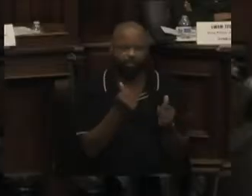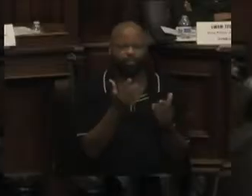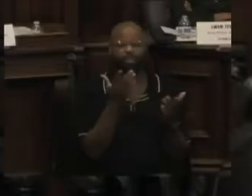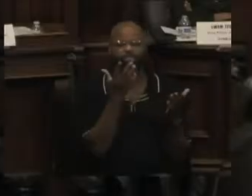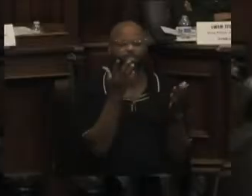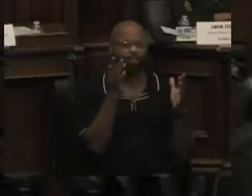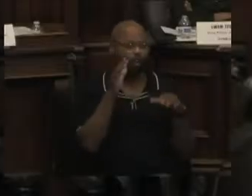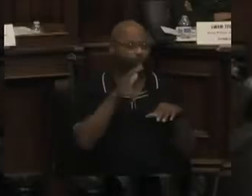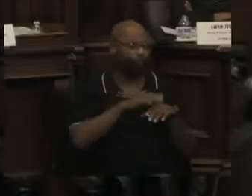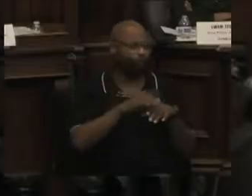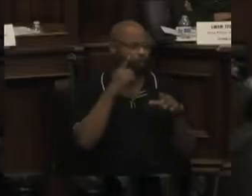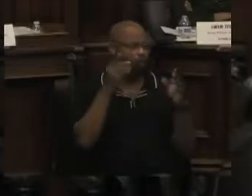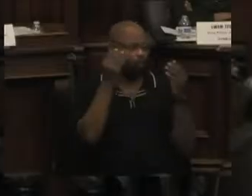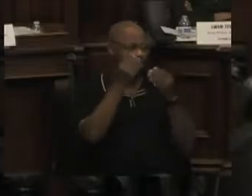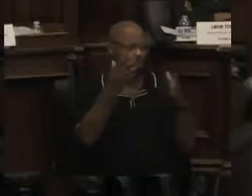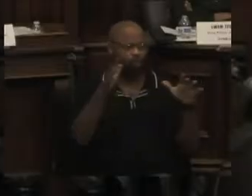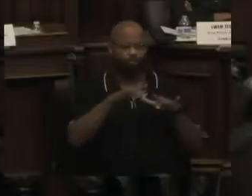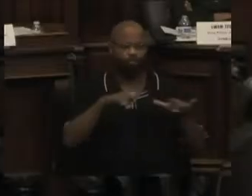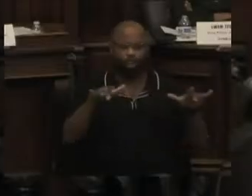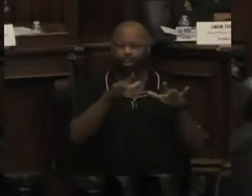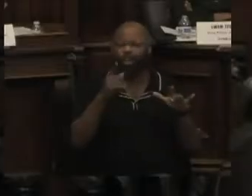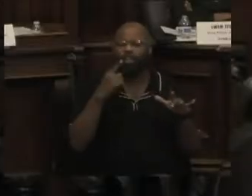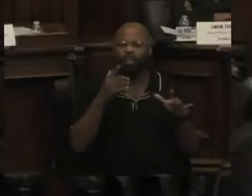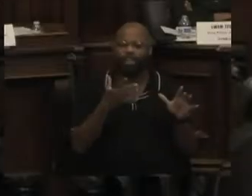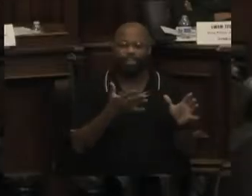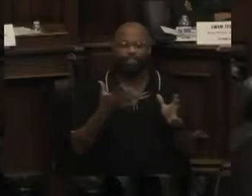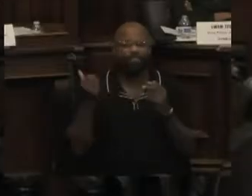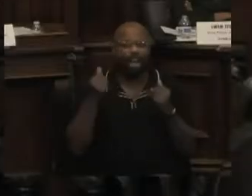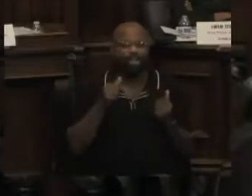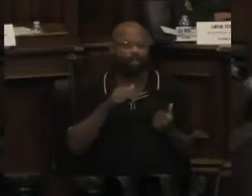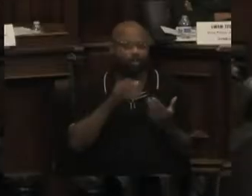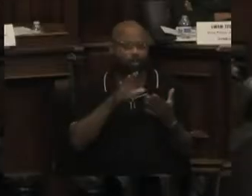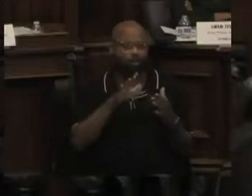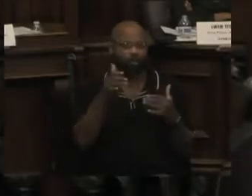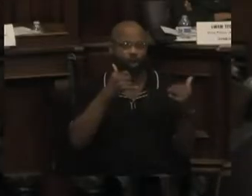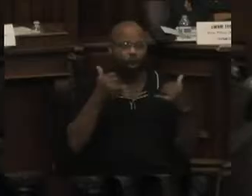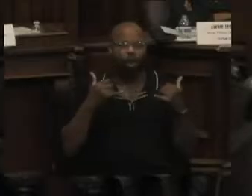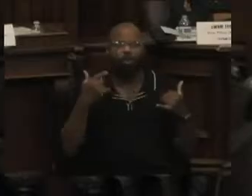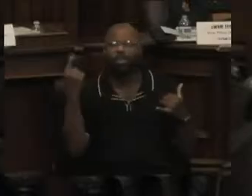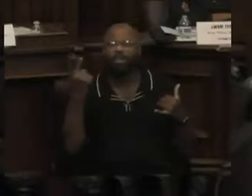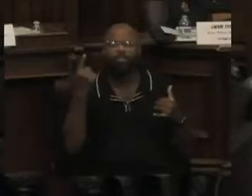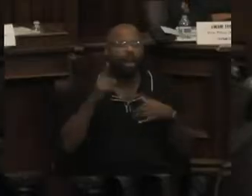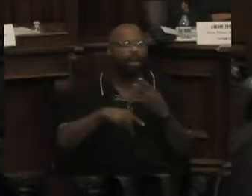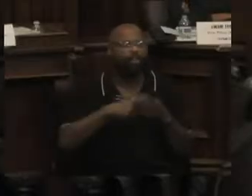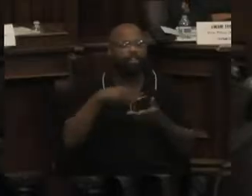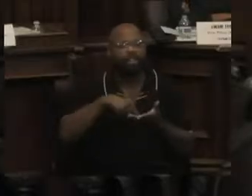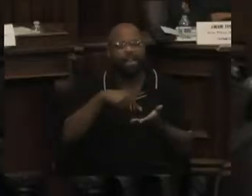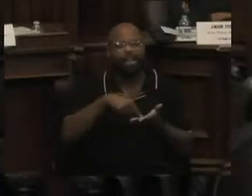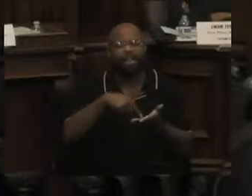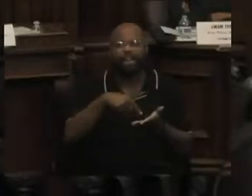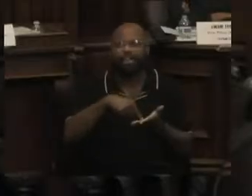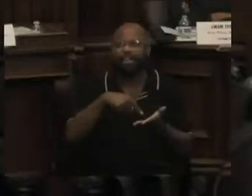with a phone call or something along those lines just to let us know, hey, there's an email or there's something that needs